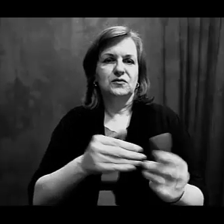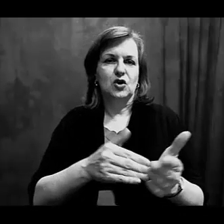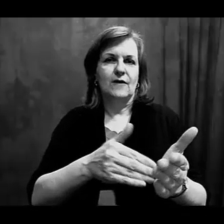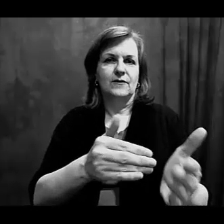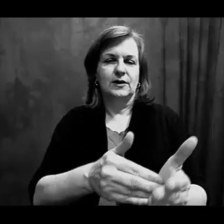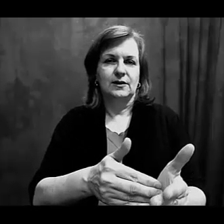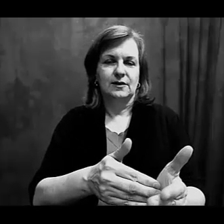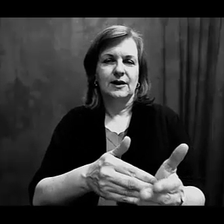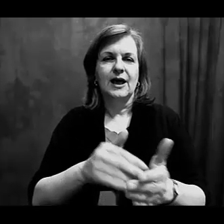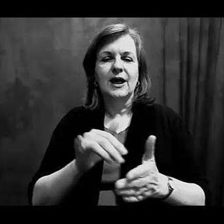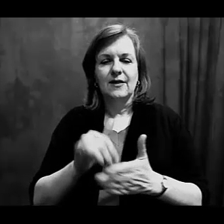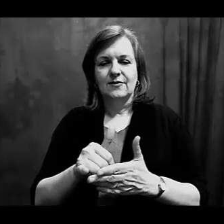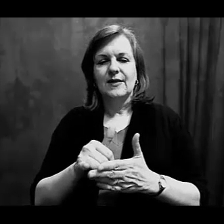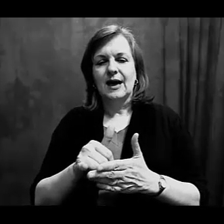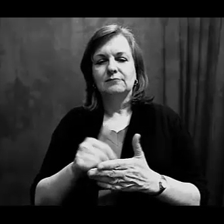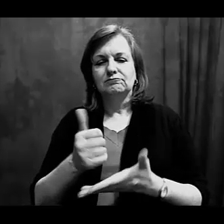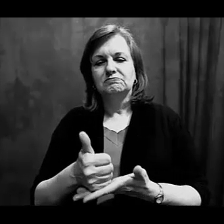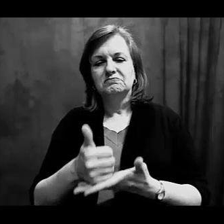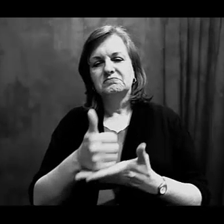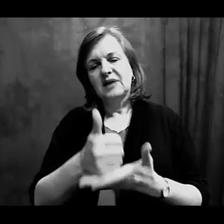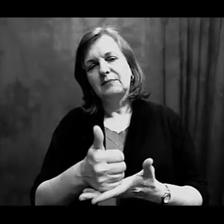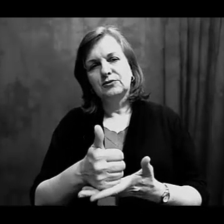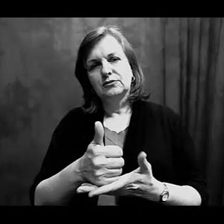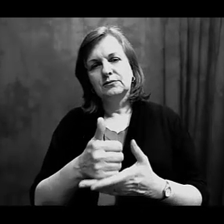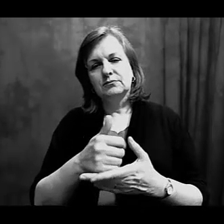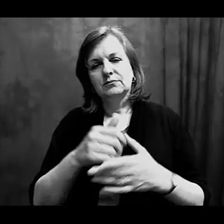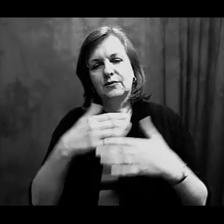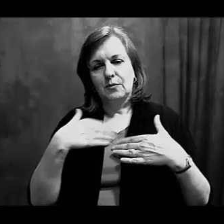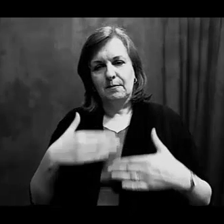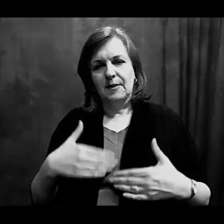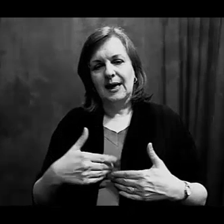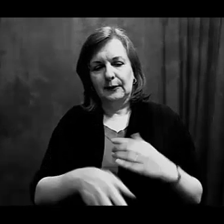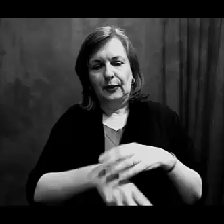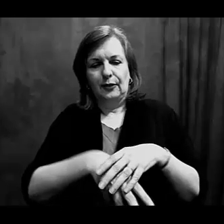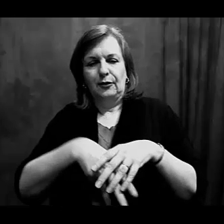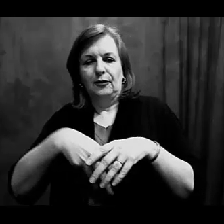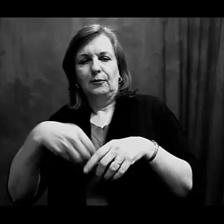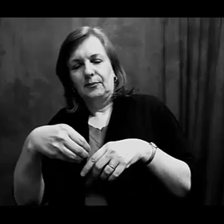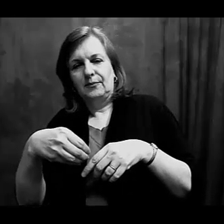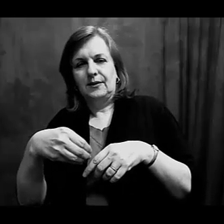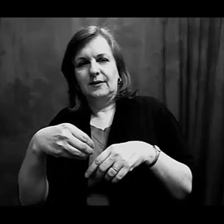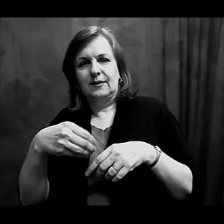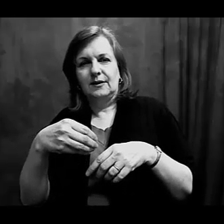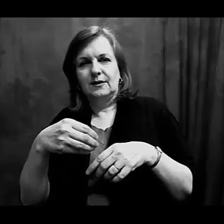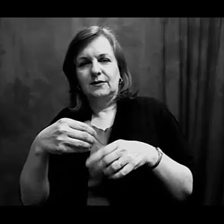in this will actually act like a little suction system as well and on the other side